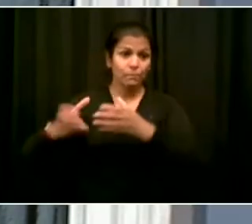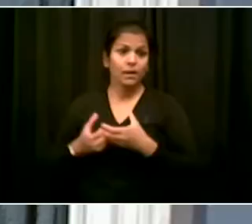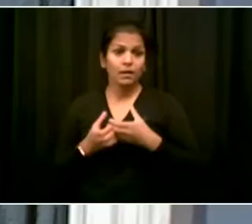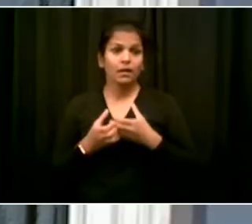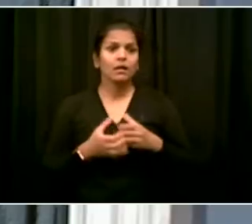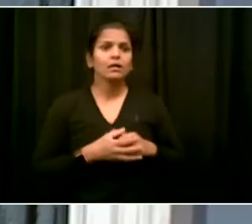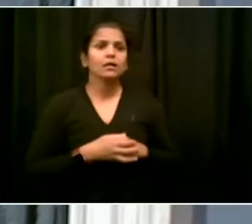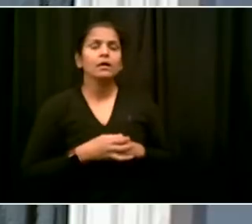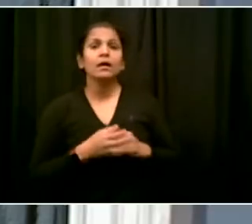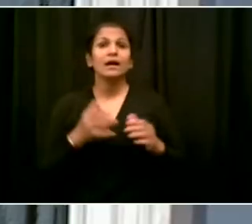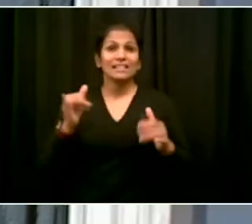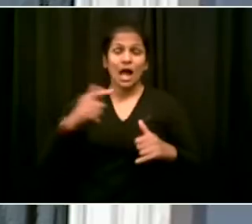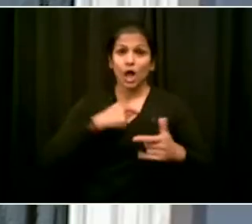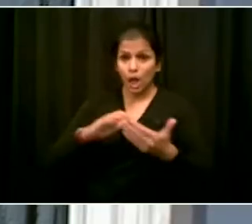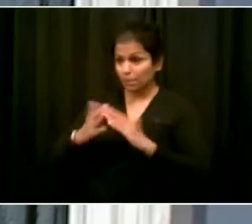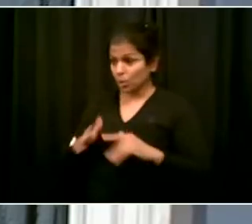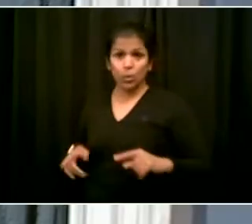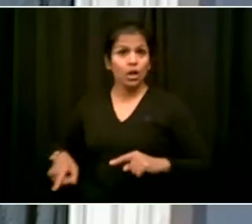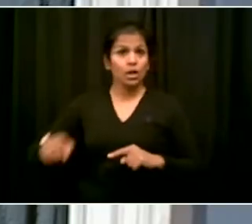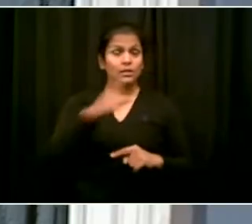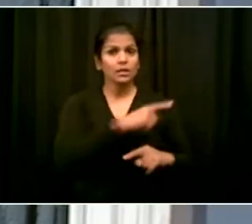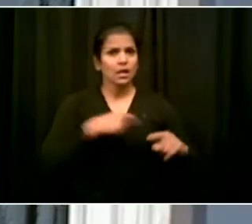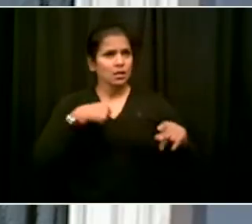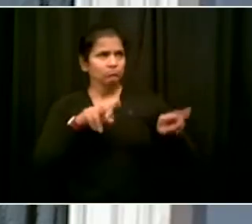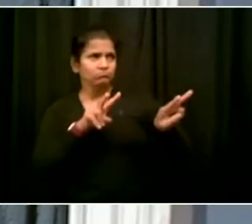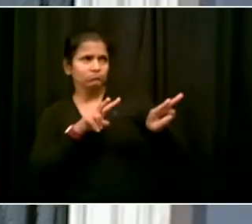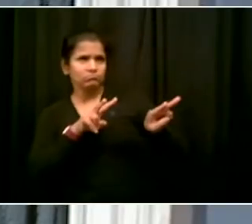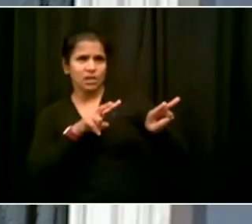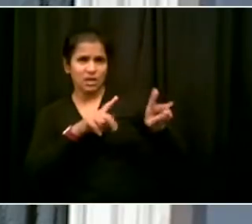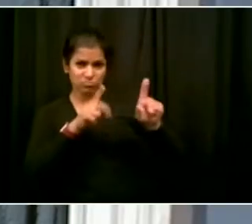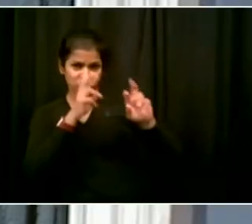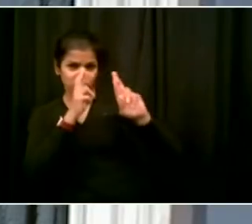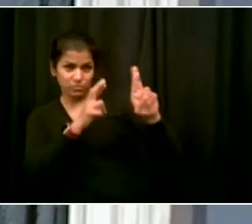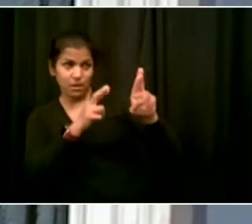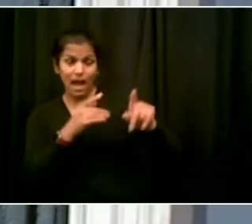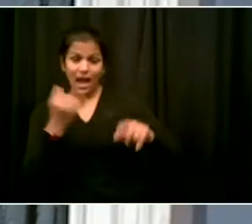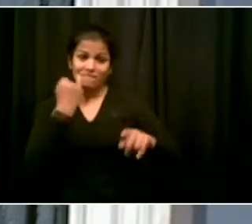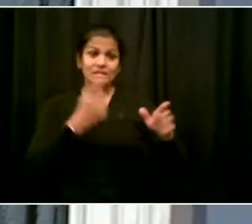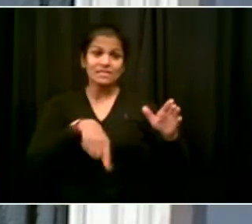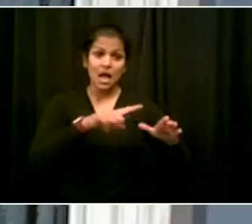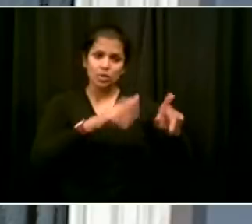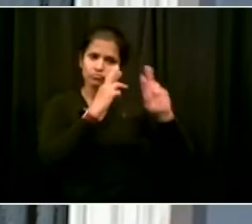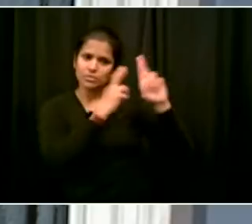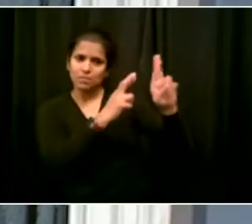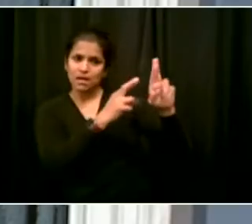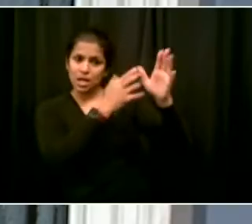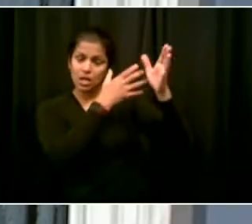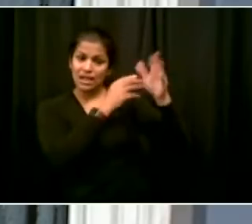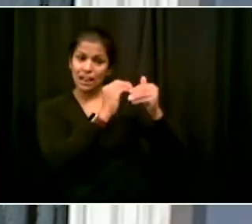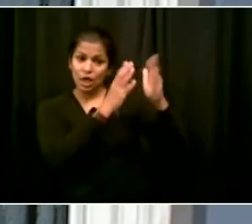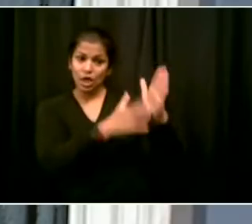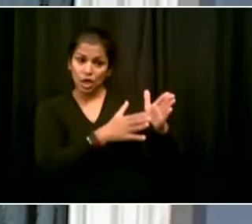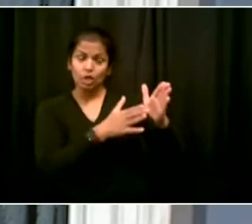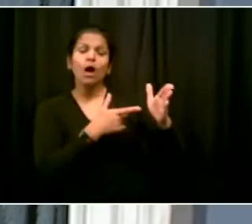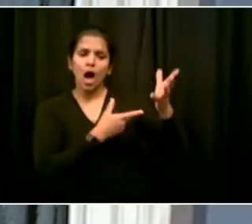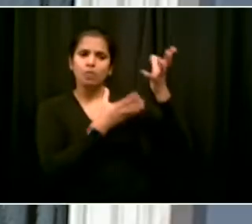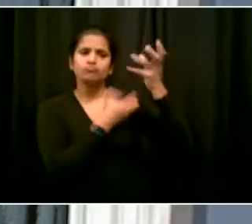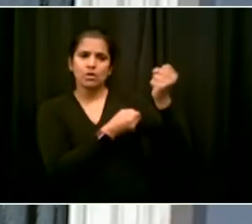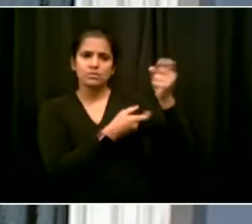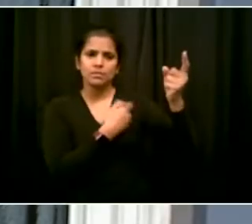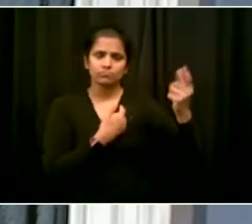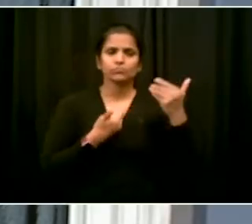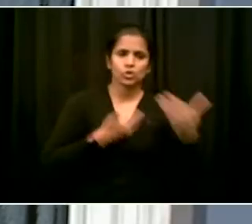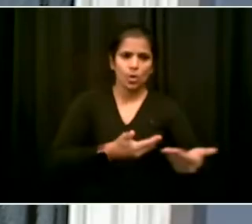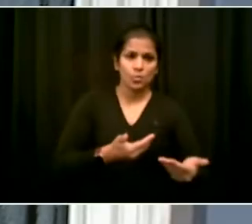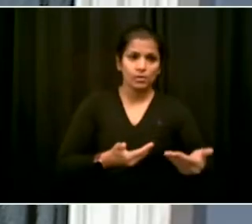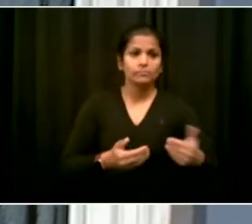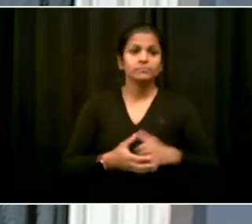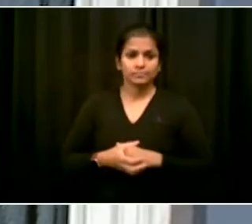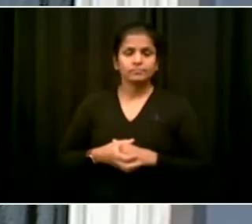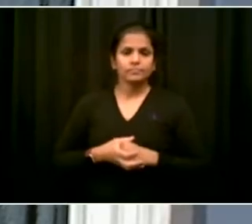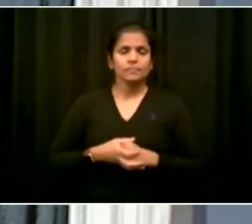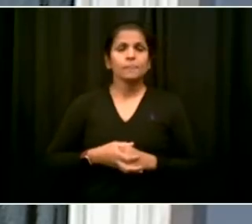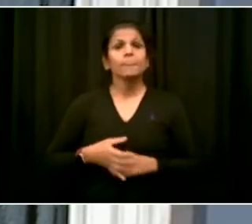PEOPLE WHO ARE